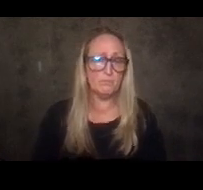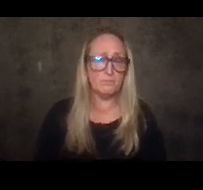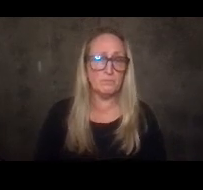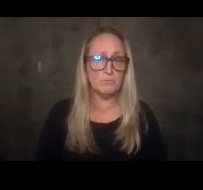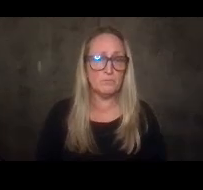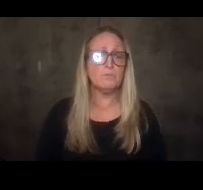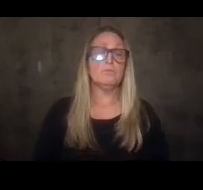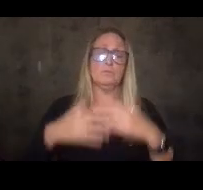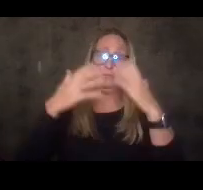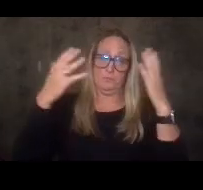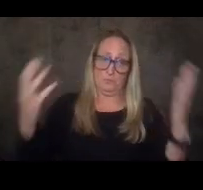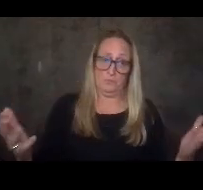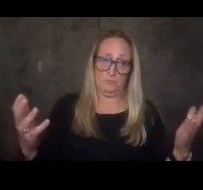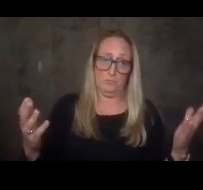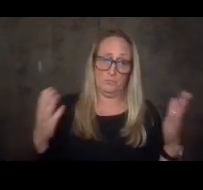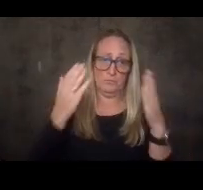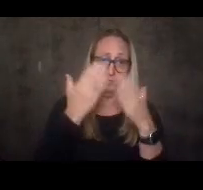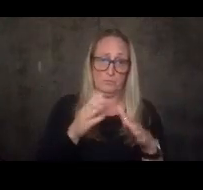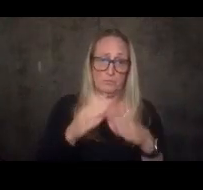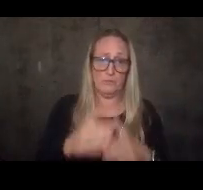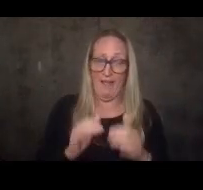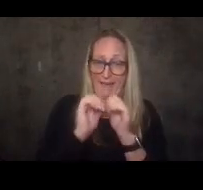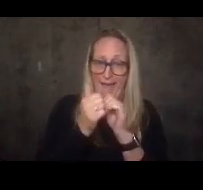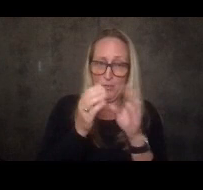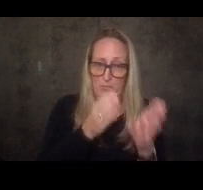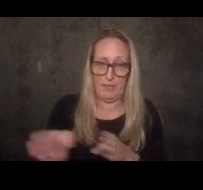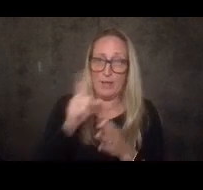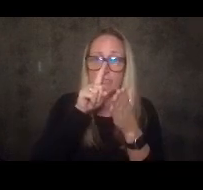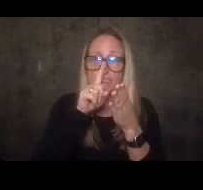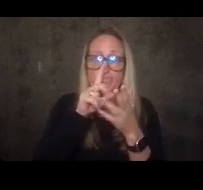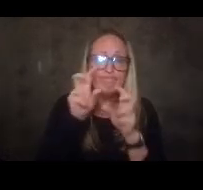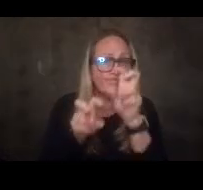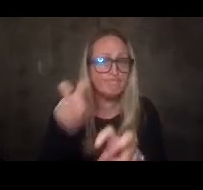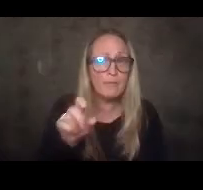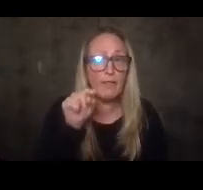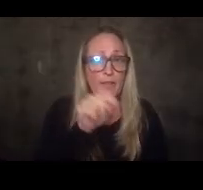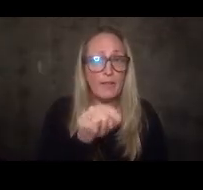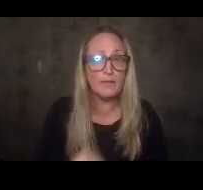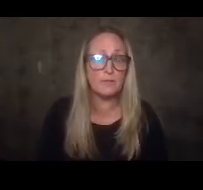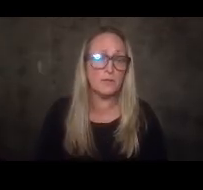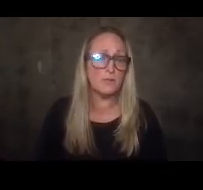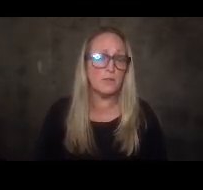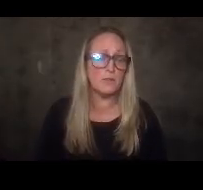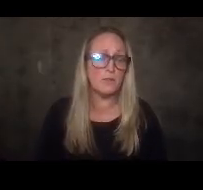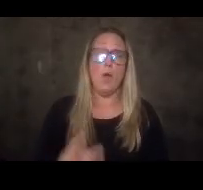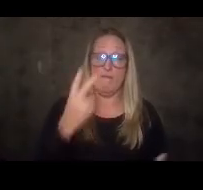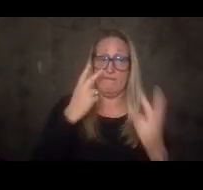So we have broken down and how we plan to invest in accessibility. So in vision we are going to make sure your